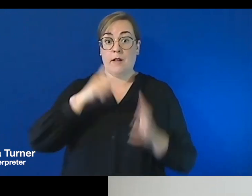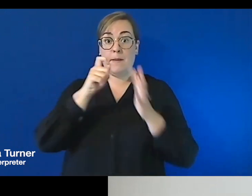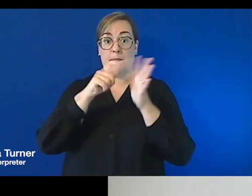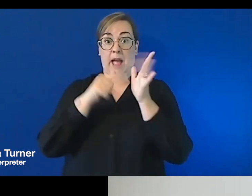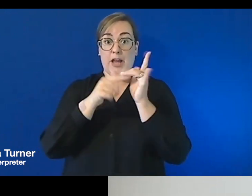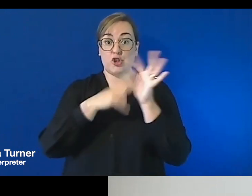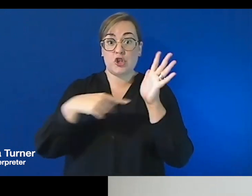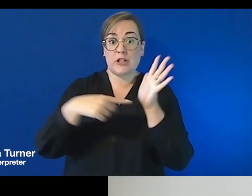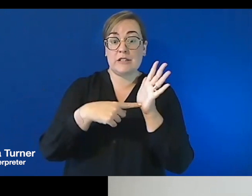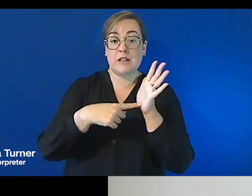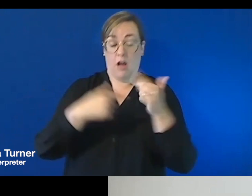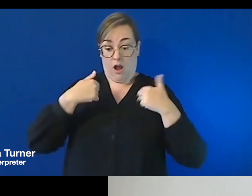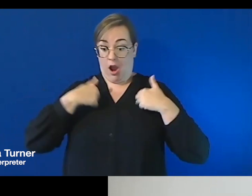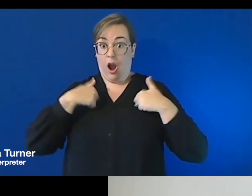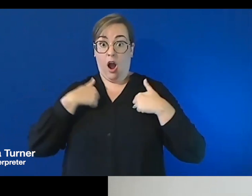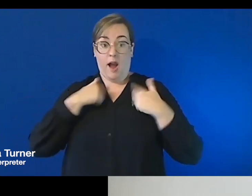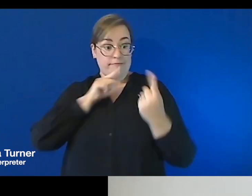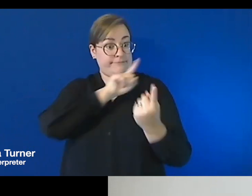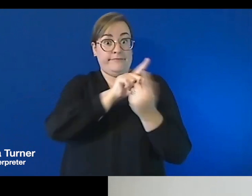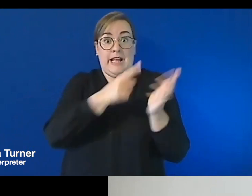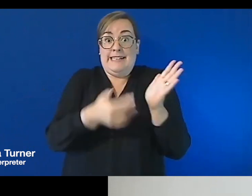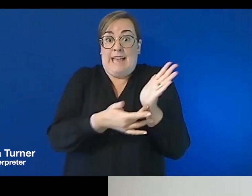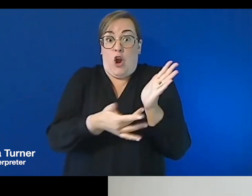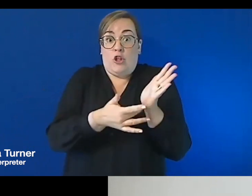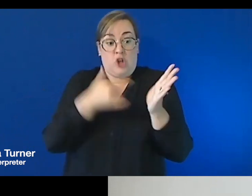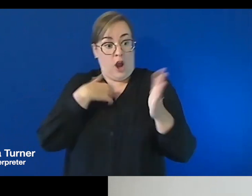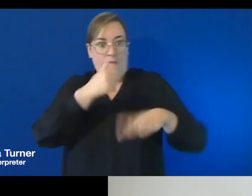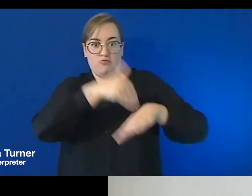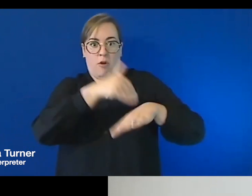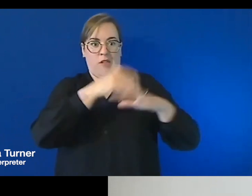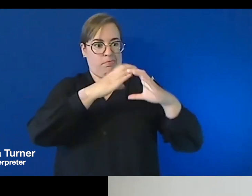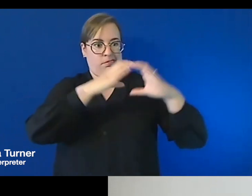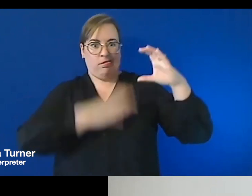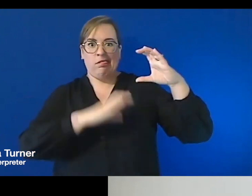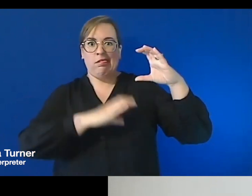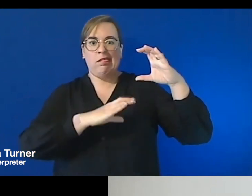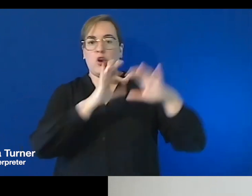with the technology who doesn't work sometimes. I'm a better tester. So what's the problem we